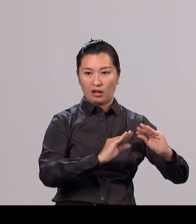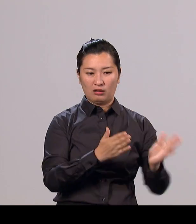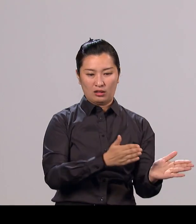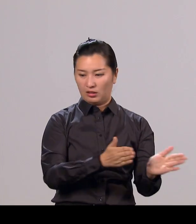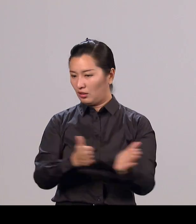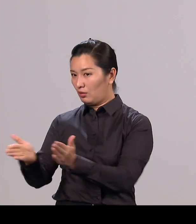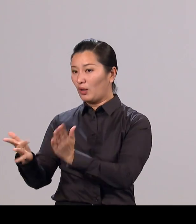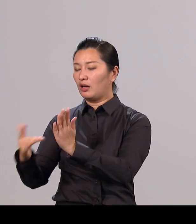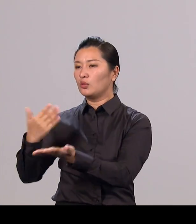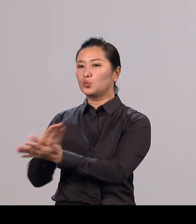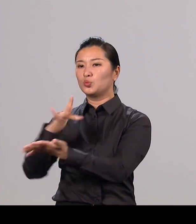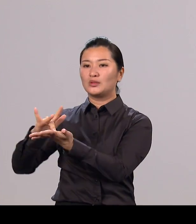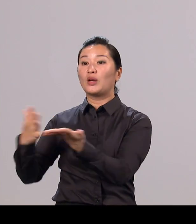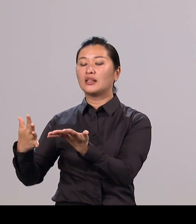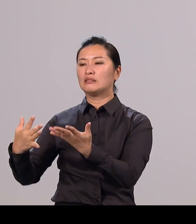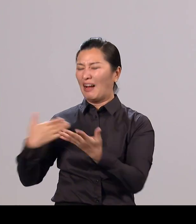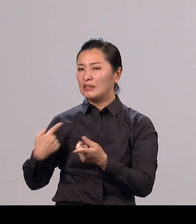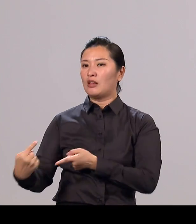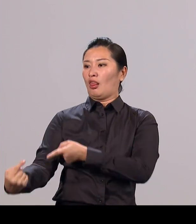Because of technology, globalisation.